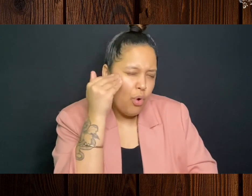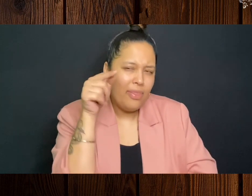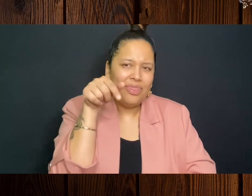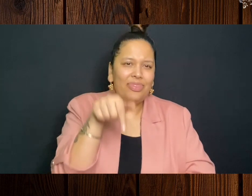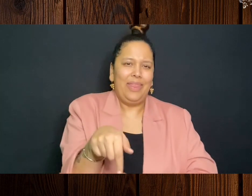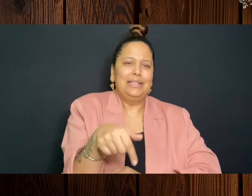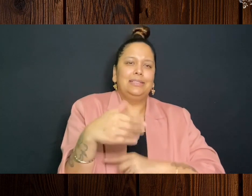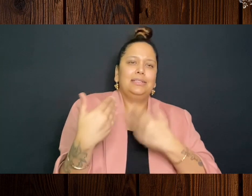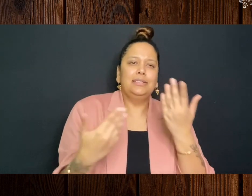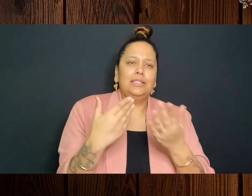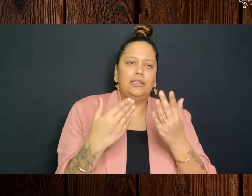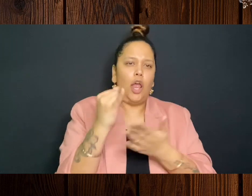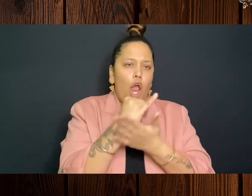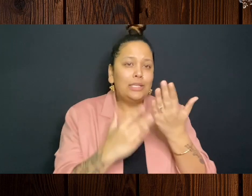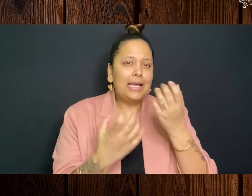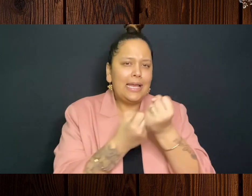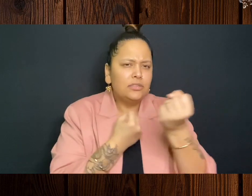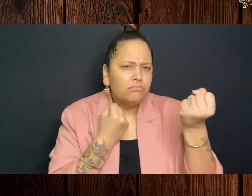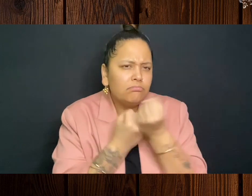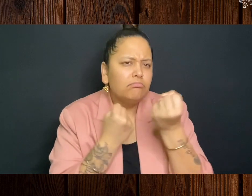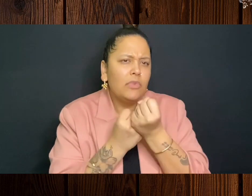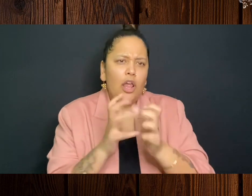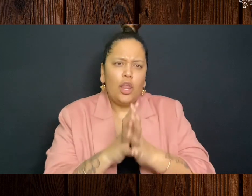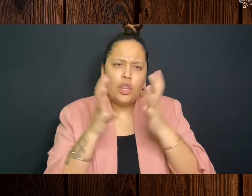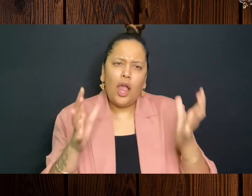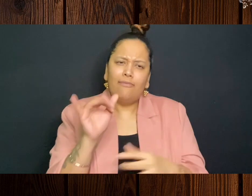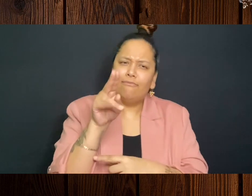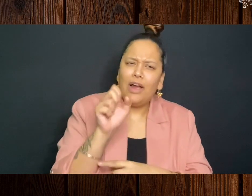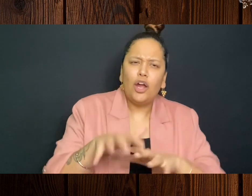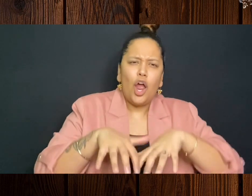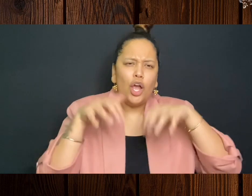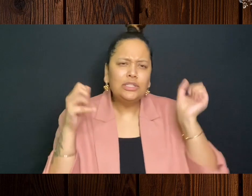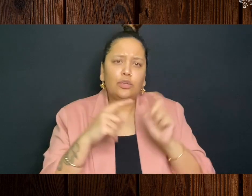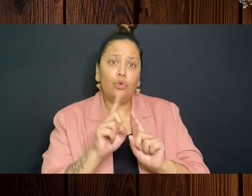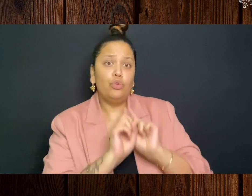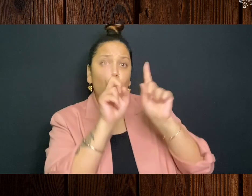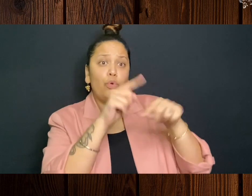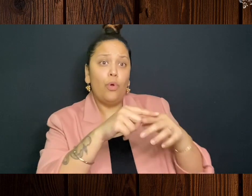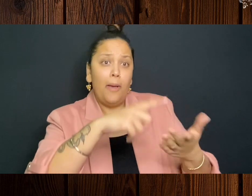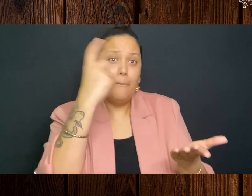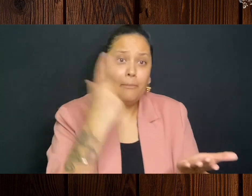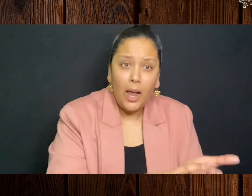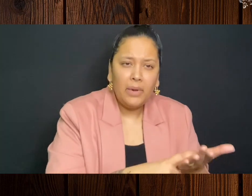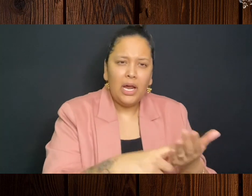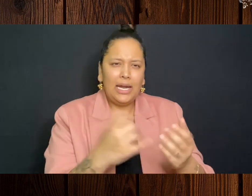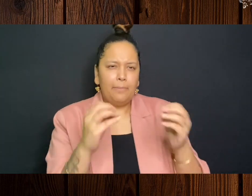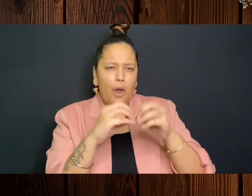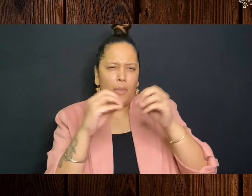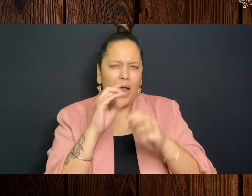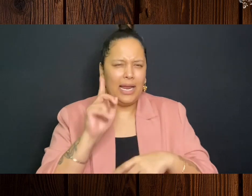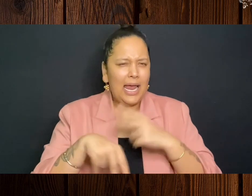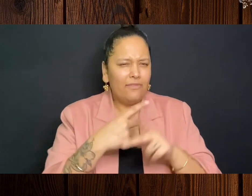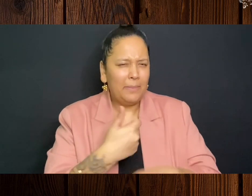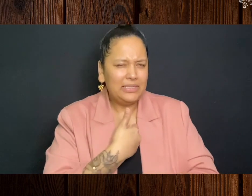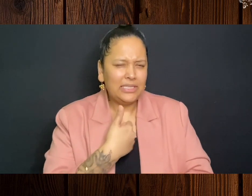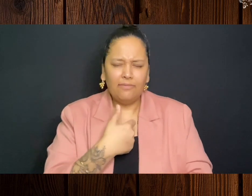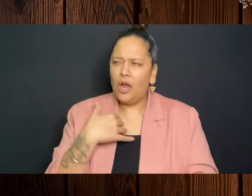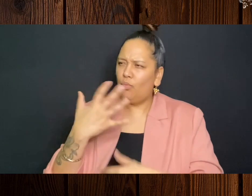artist gets support. They have a lot of fans, a lot of audience. But then as you go on to the album a little bit more, and I found myself kind of like saying, I want to talk to the community